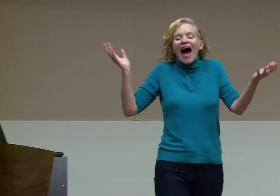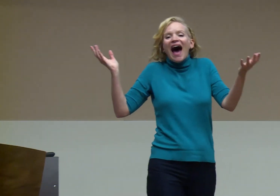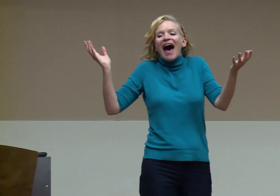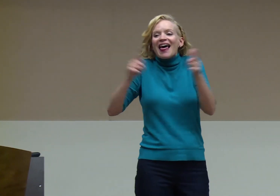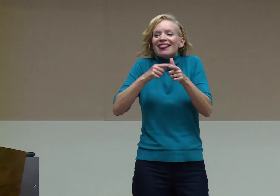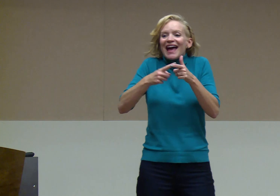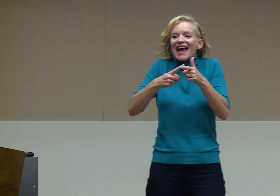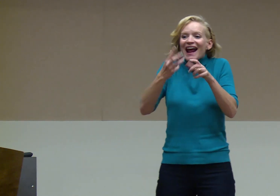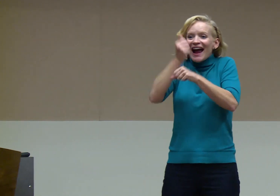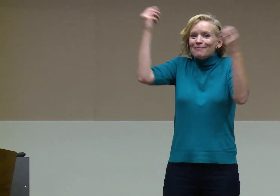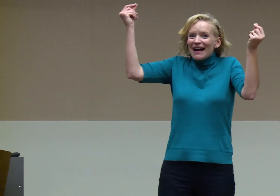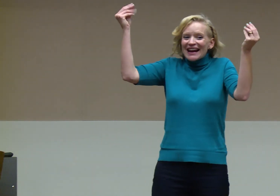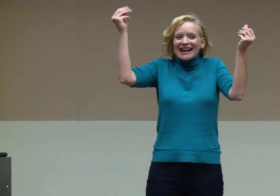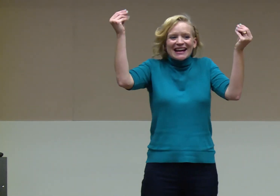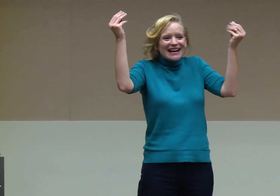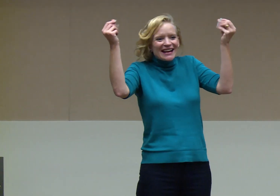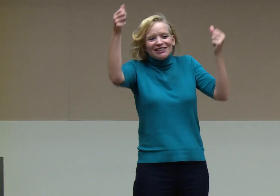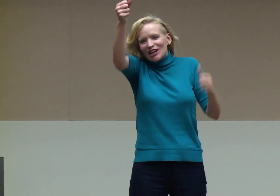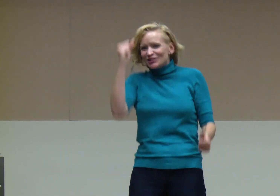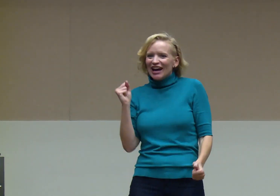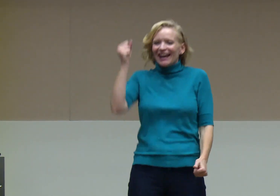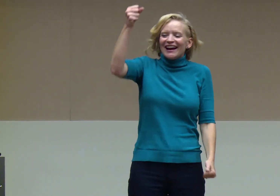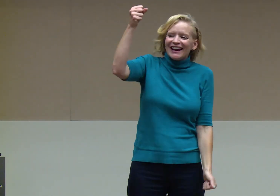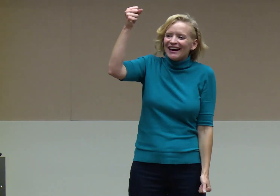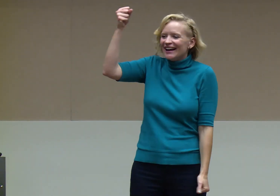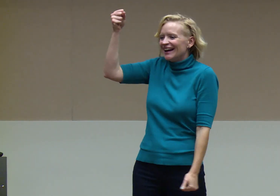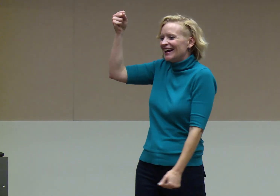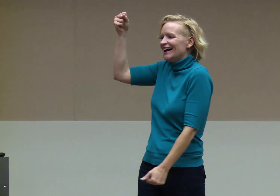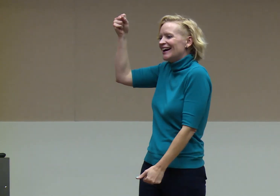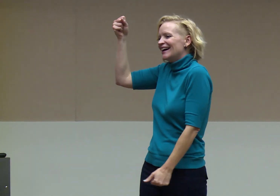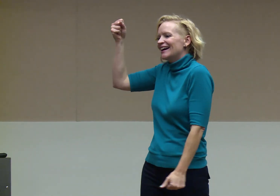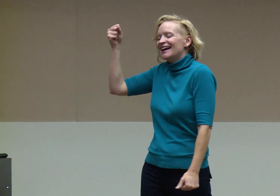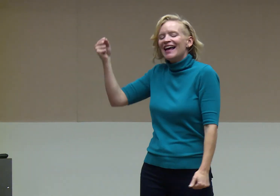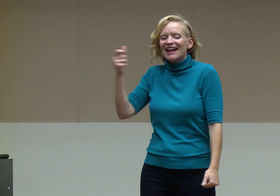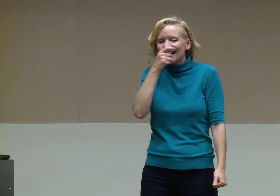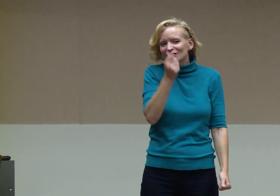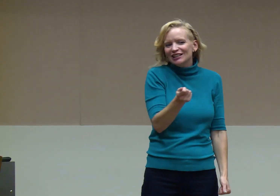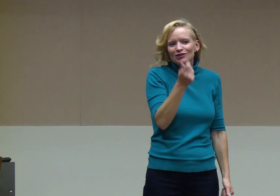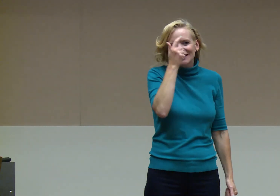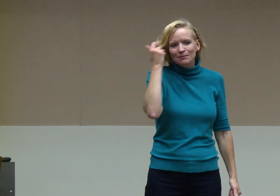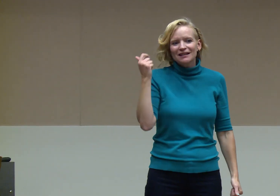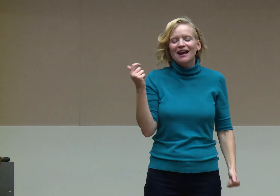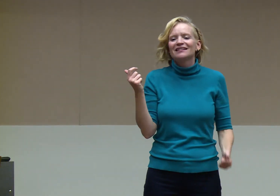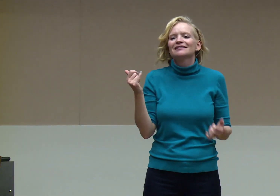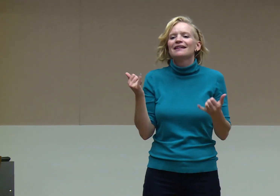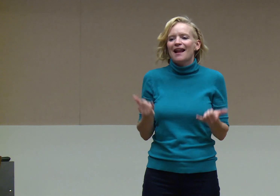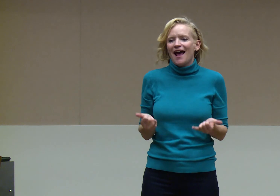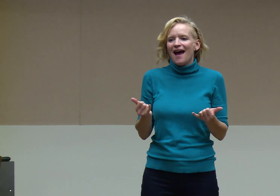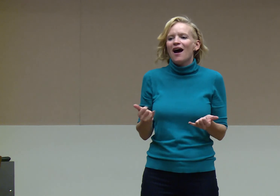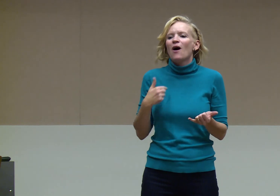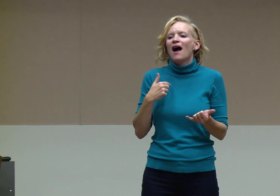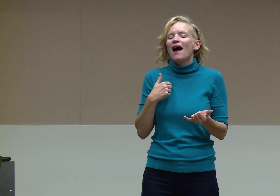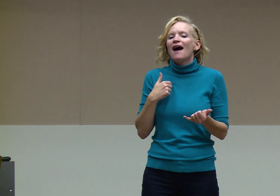And then I got money. Cha-ching! It's interesting for me now--